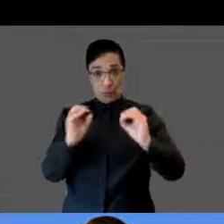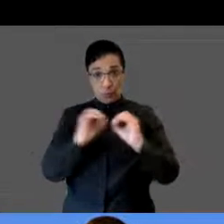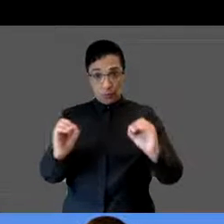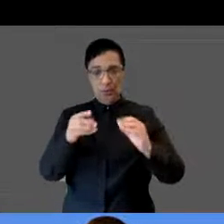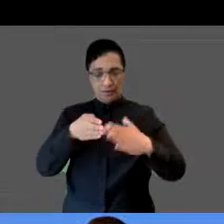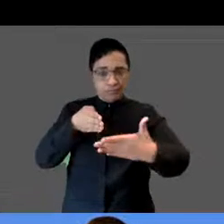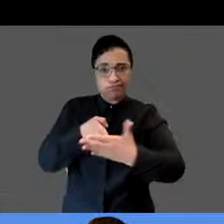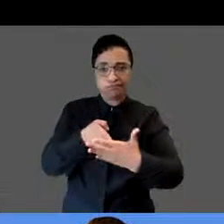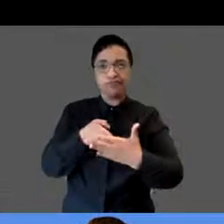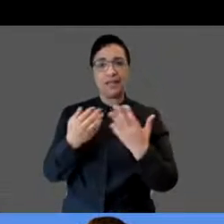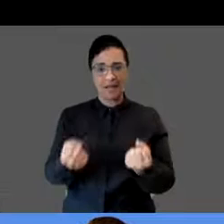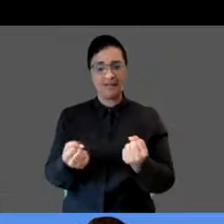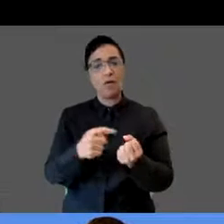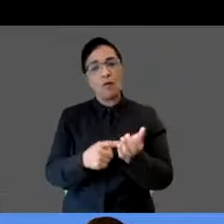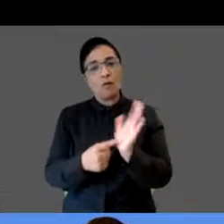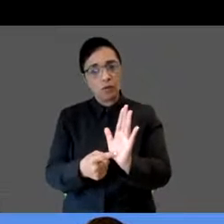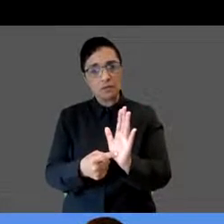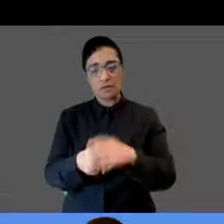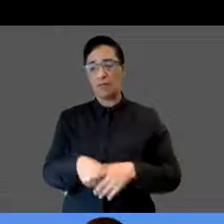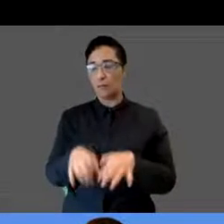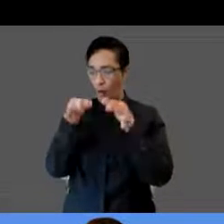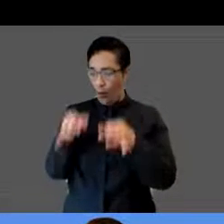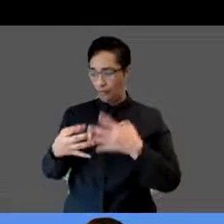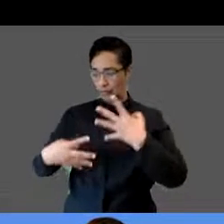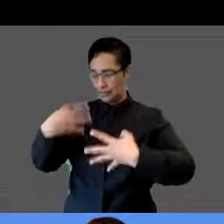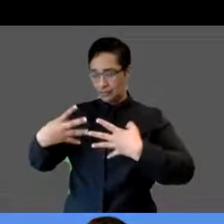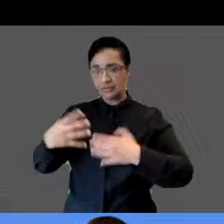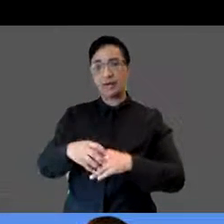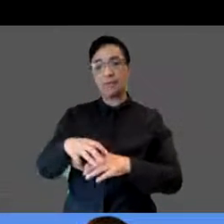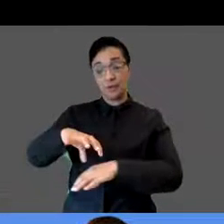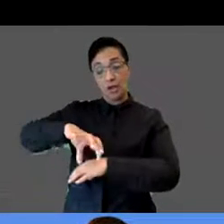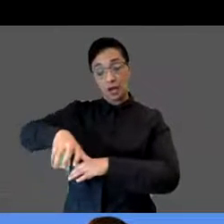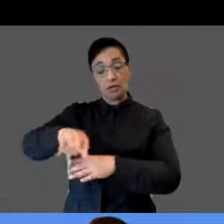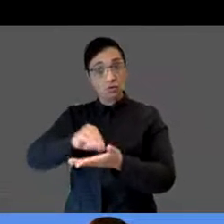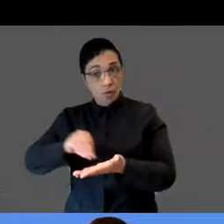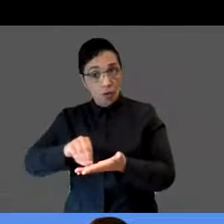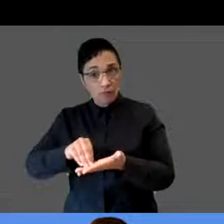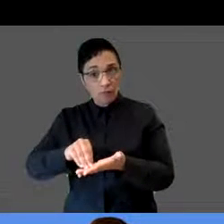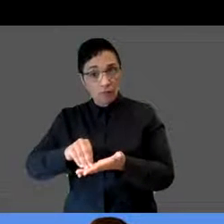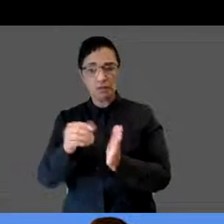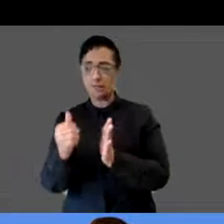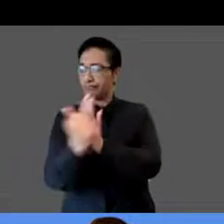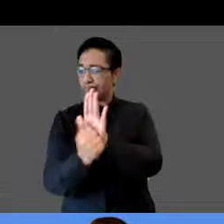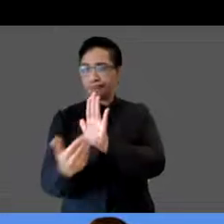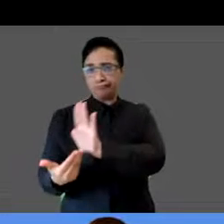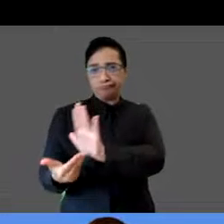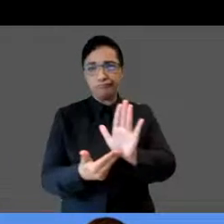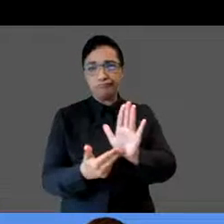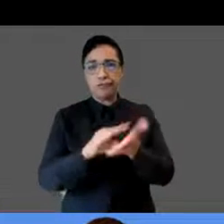So, especially the official data. National statistical office sometimes publish reports and not the raw data.